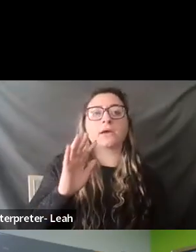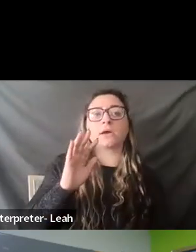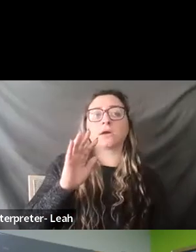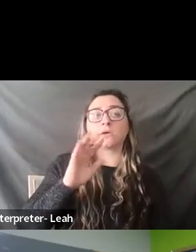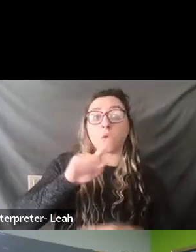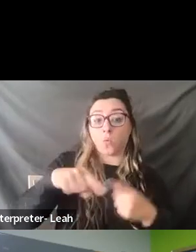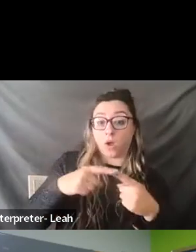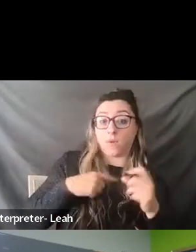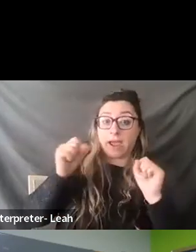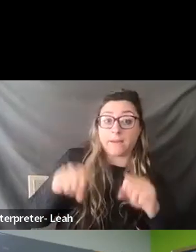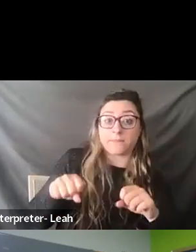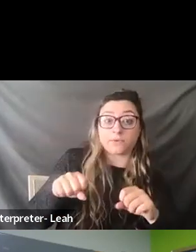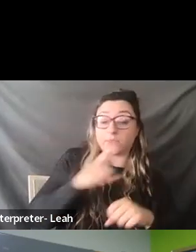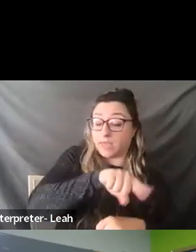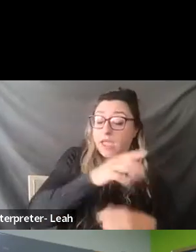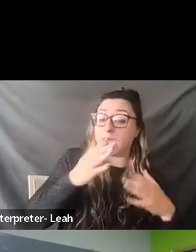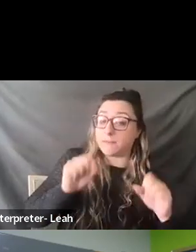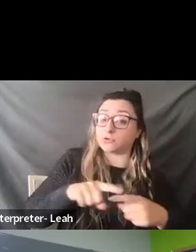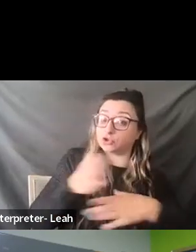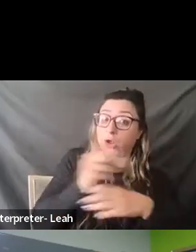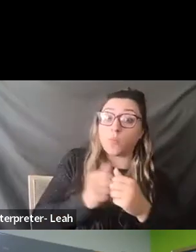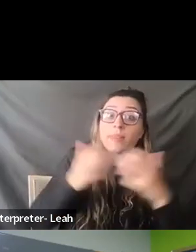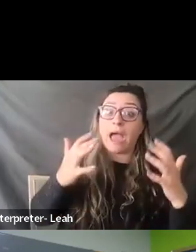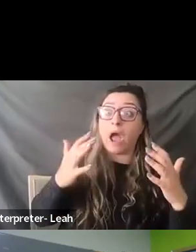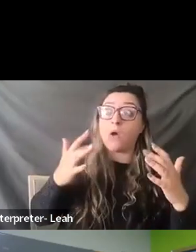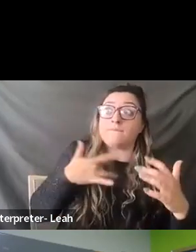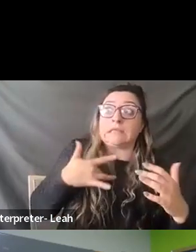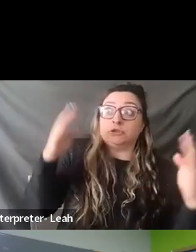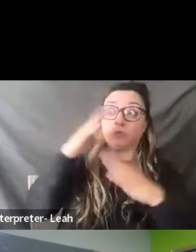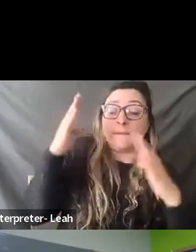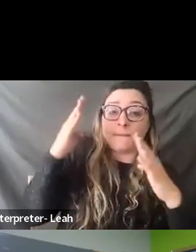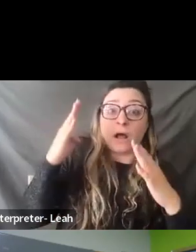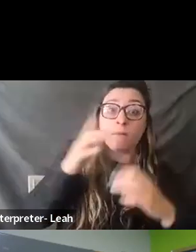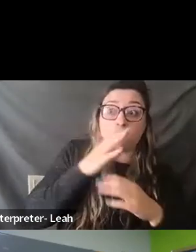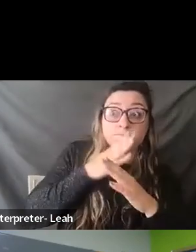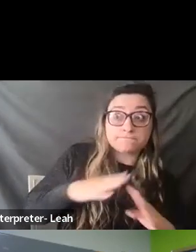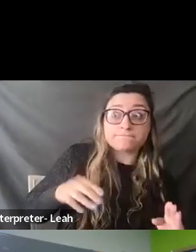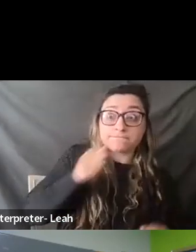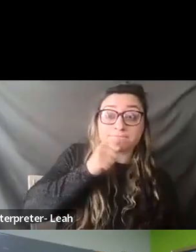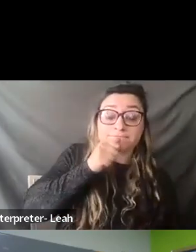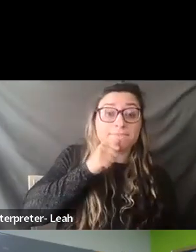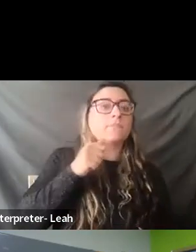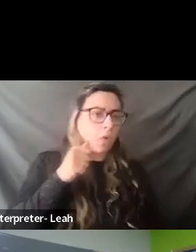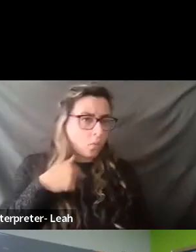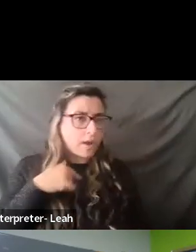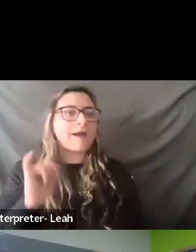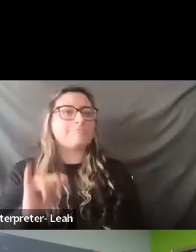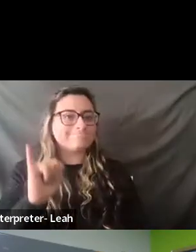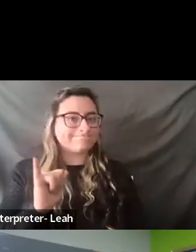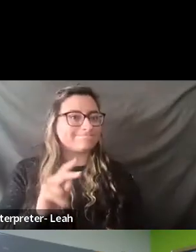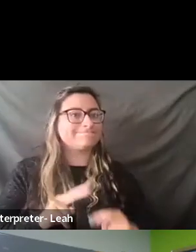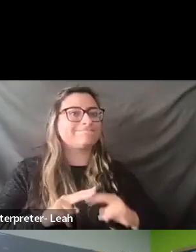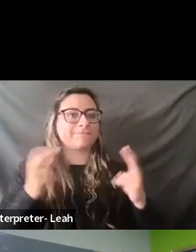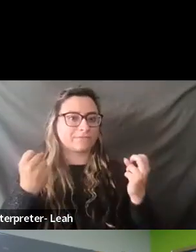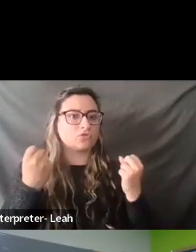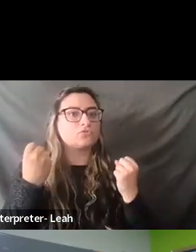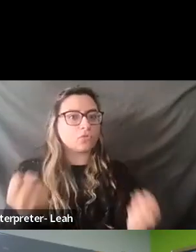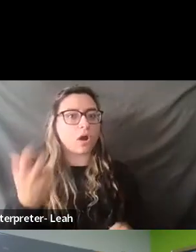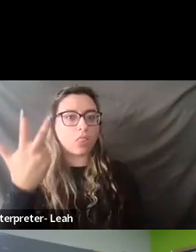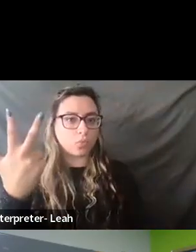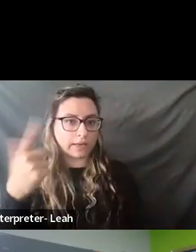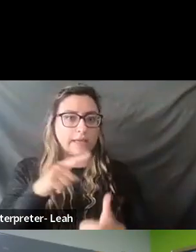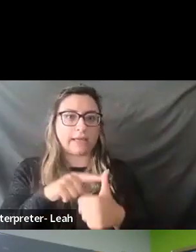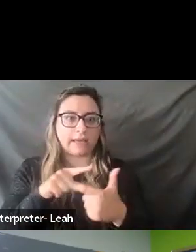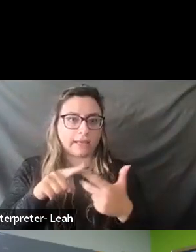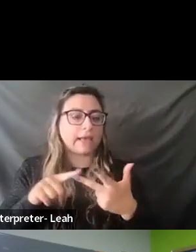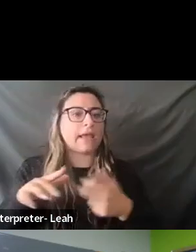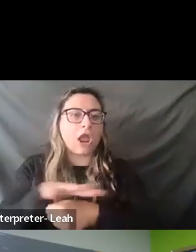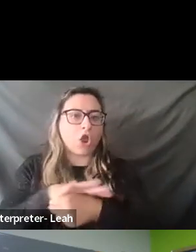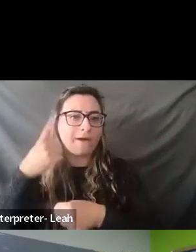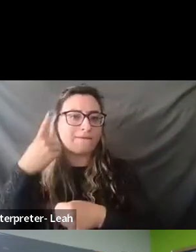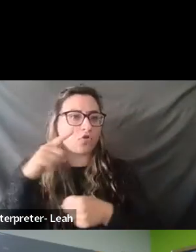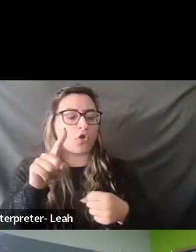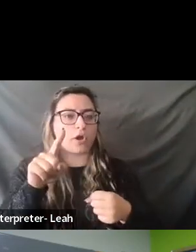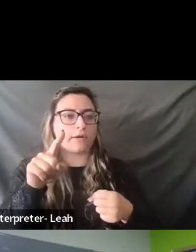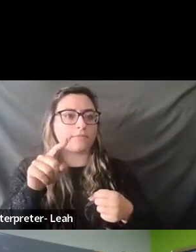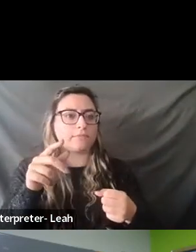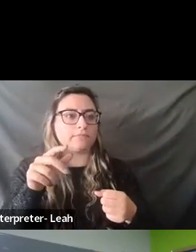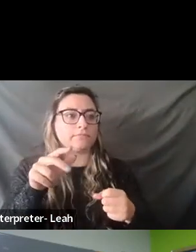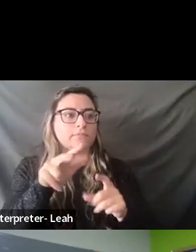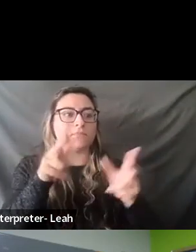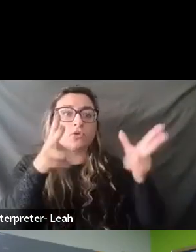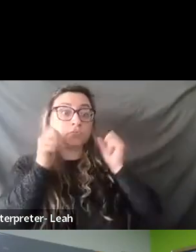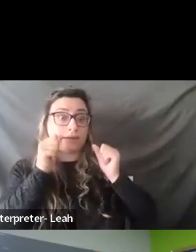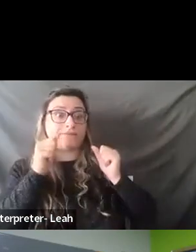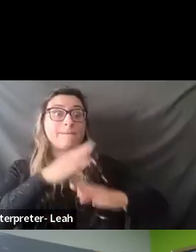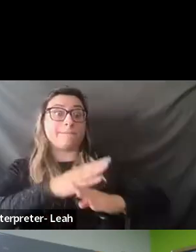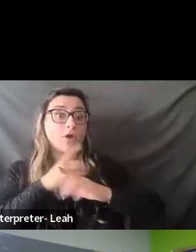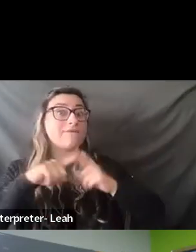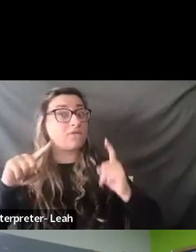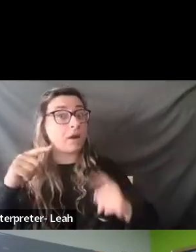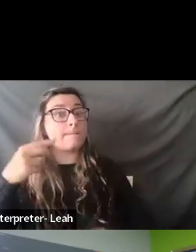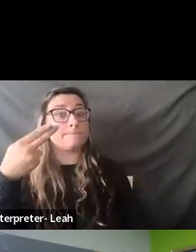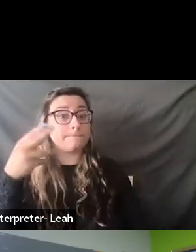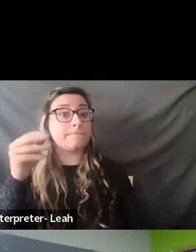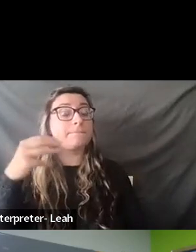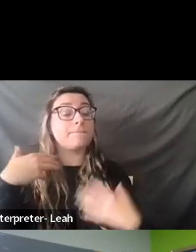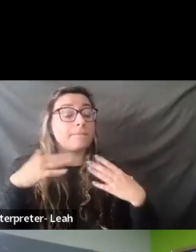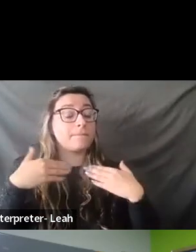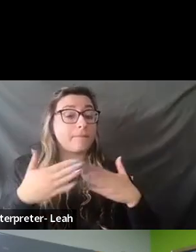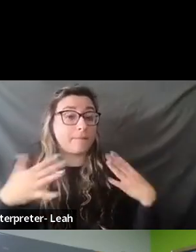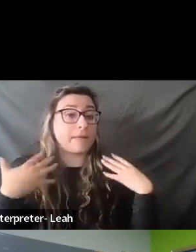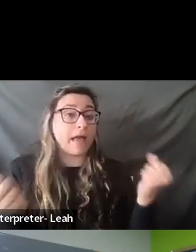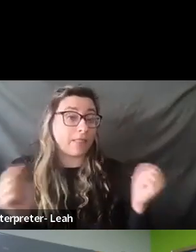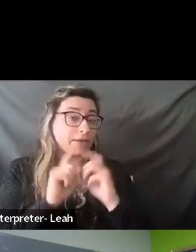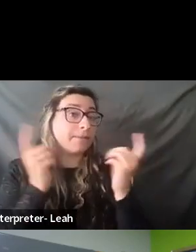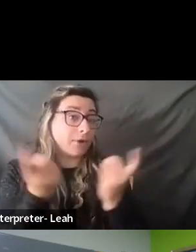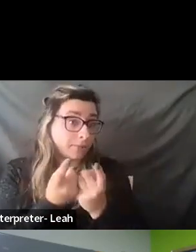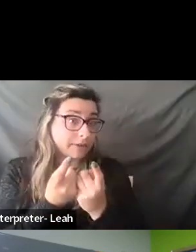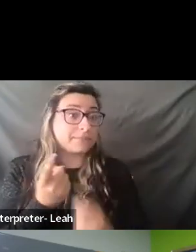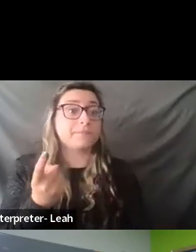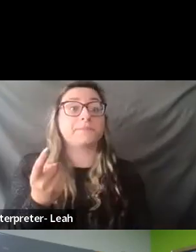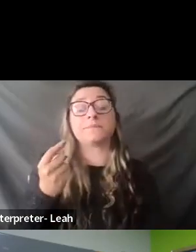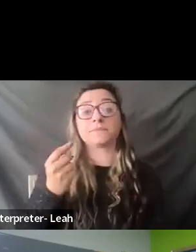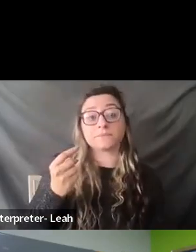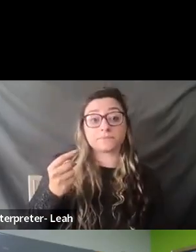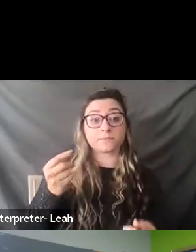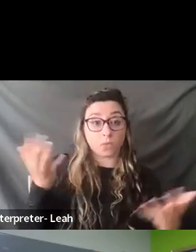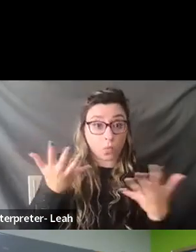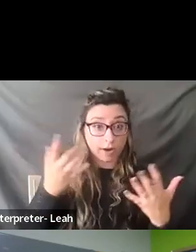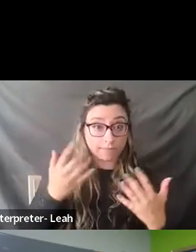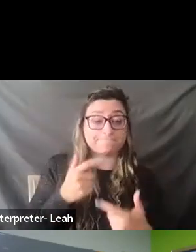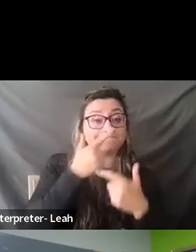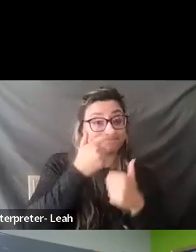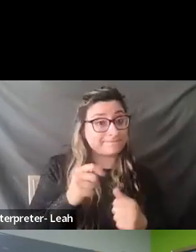And so that gave us some really interesting perspectives that were sort of some underlying currents behind that public persona of we have got this, don't worry about it.